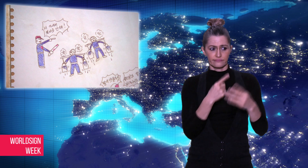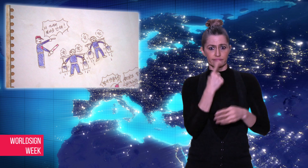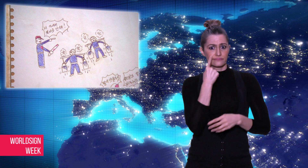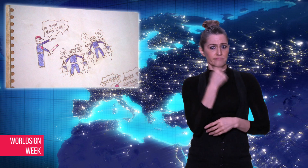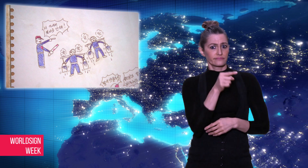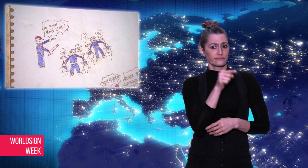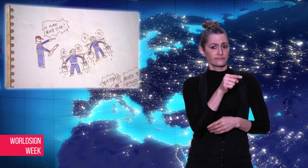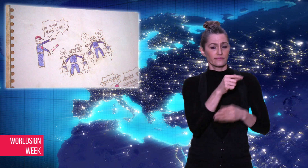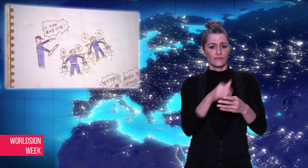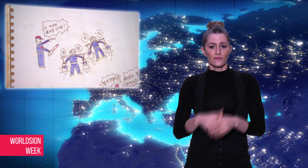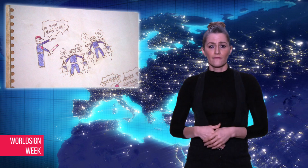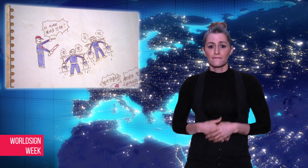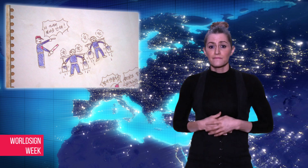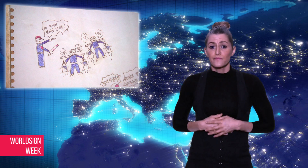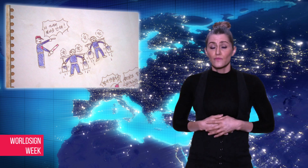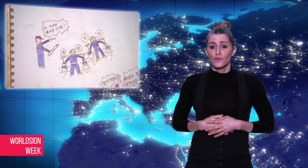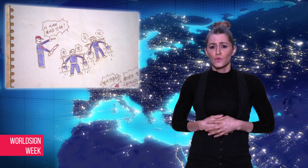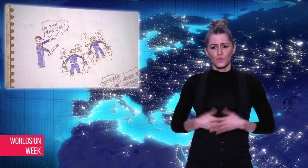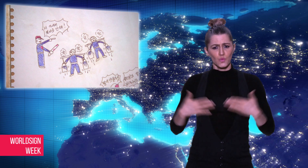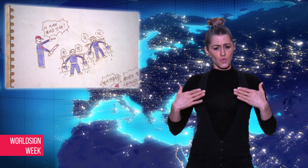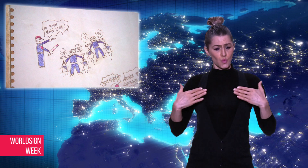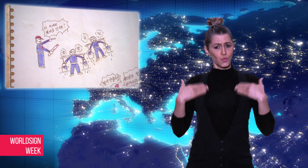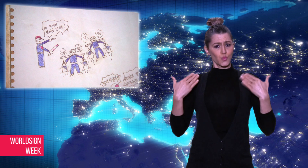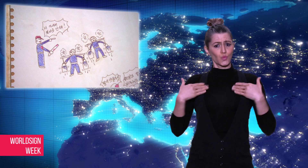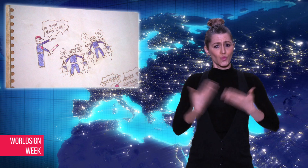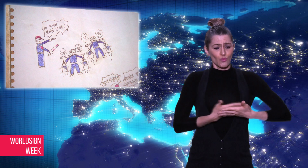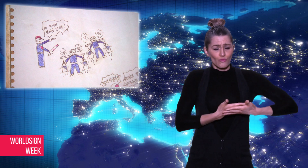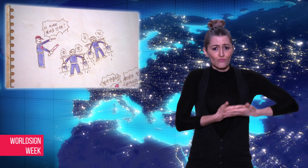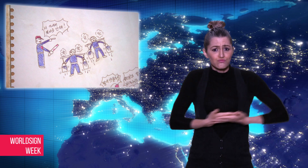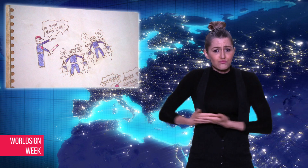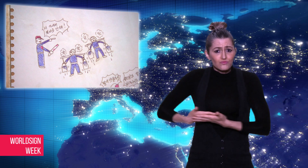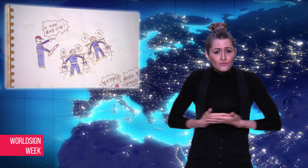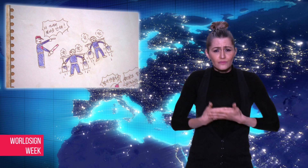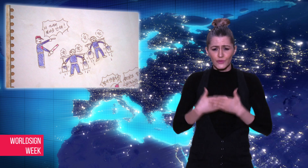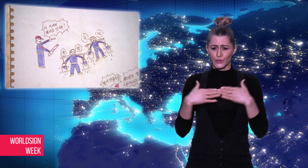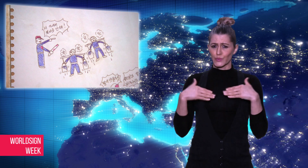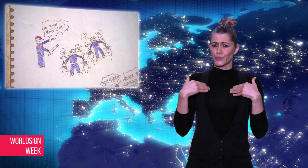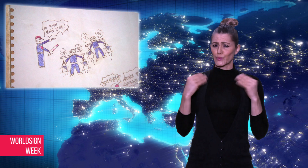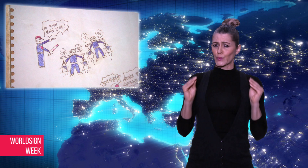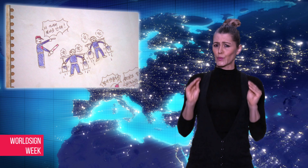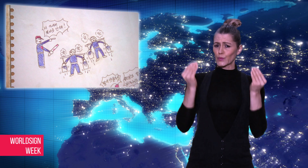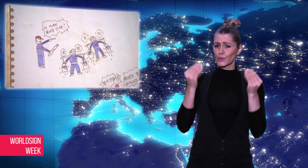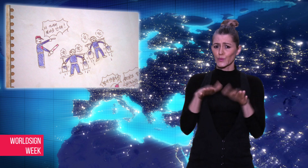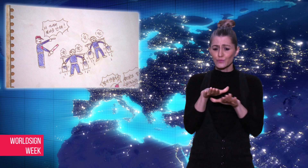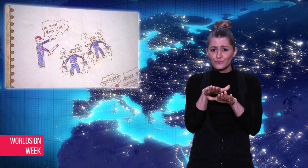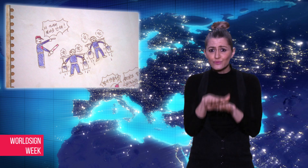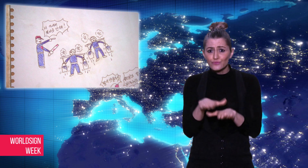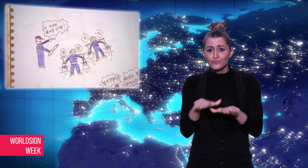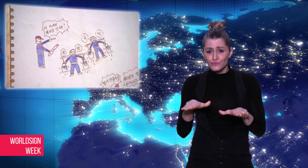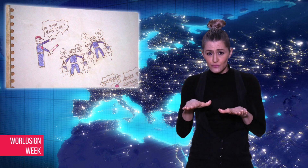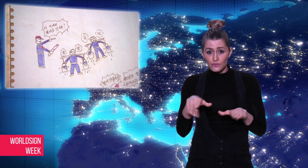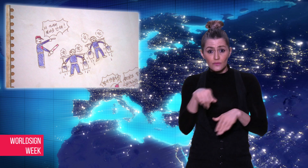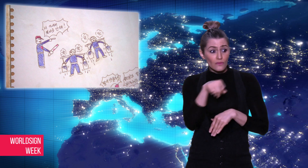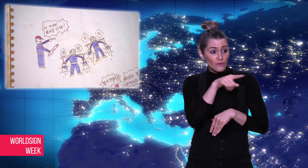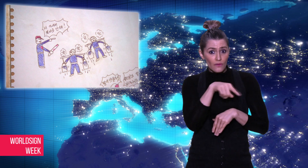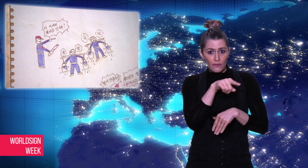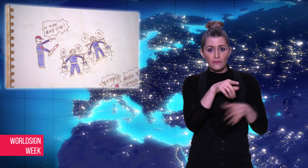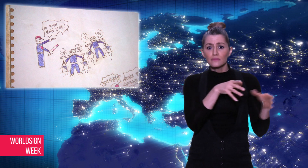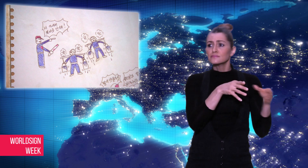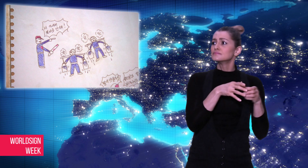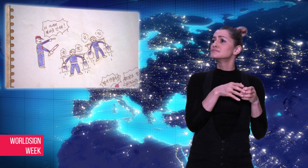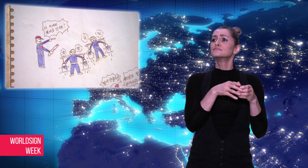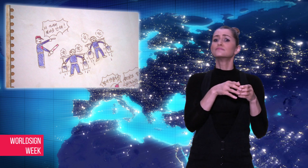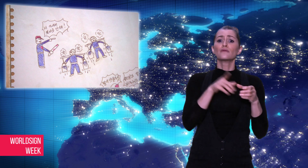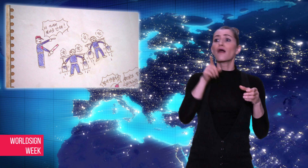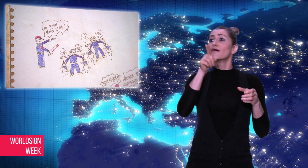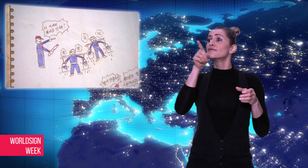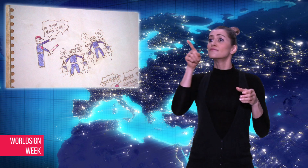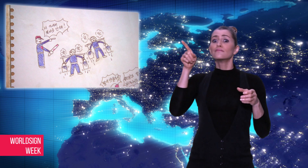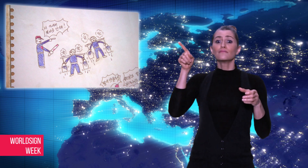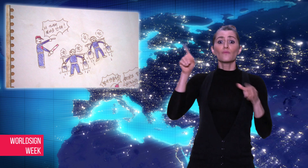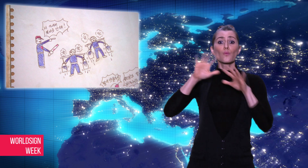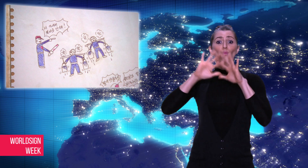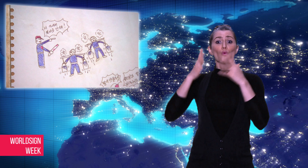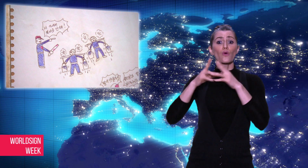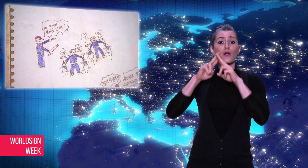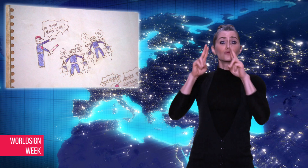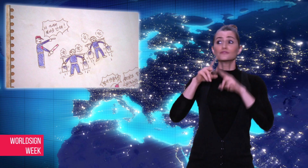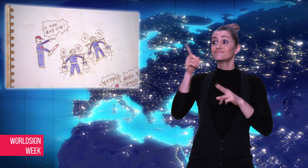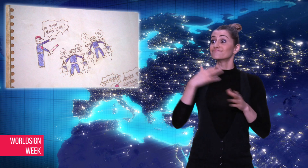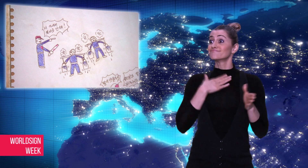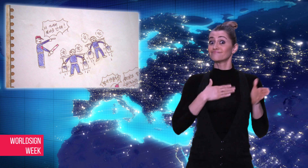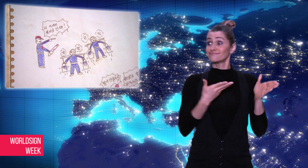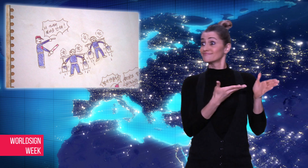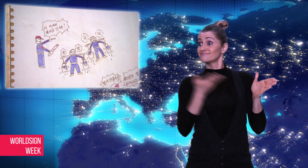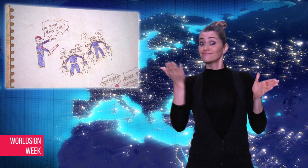They were also exporting young babies and children